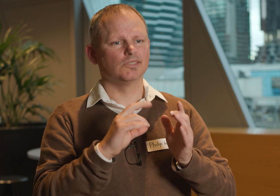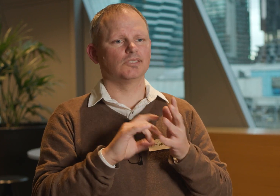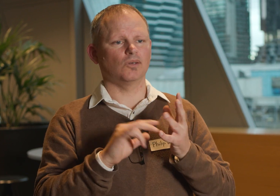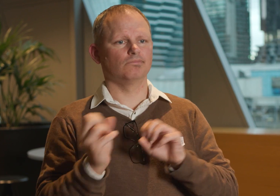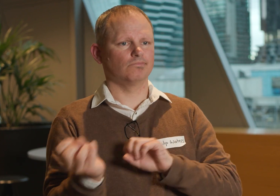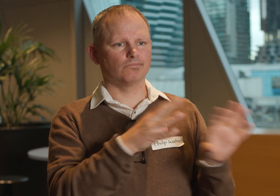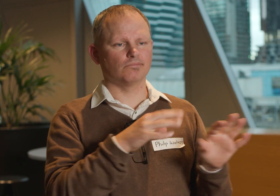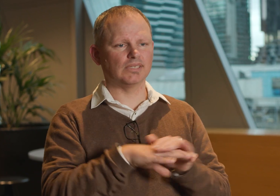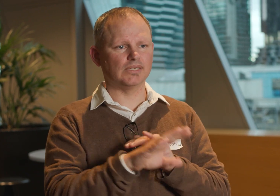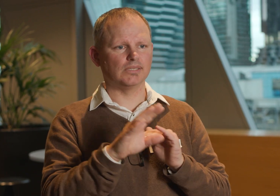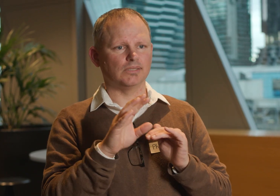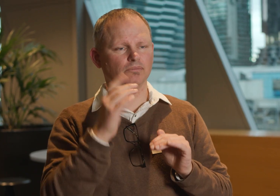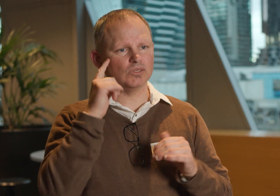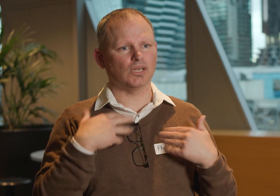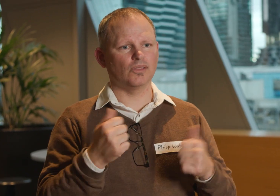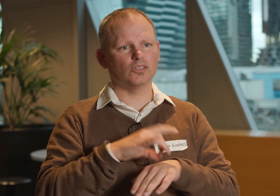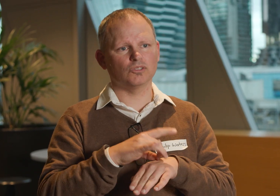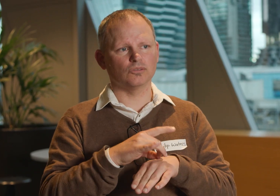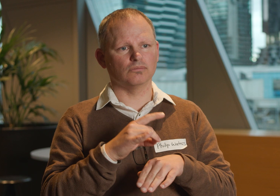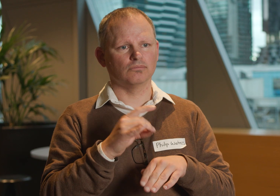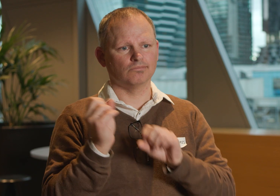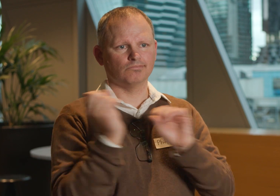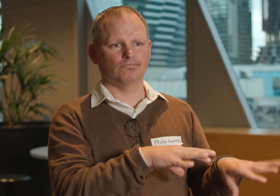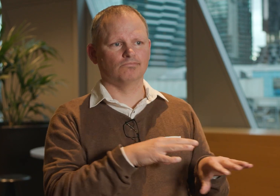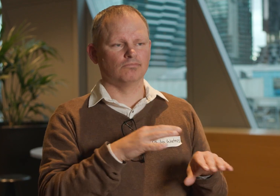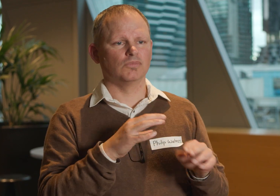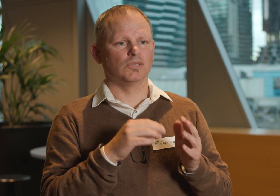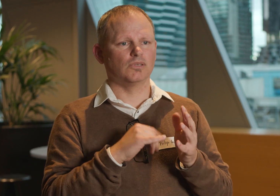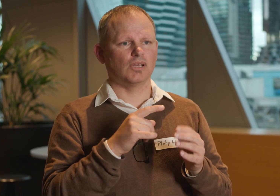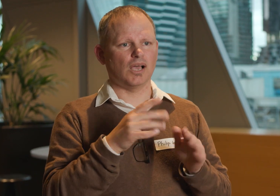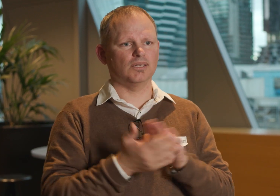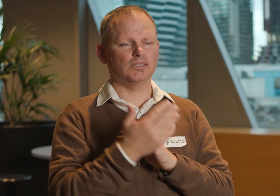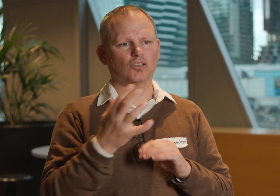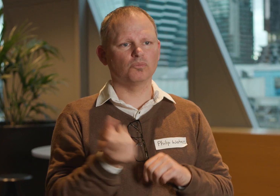but there was no way of communicating. So instead of going to hospital for injuries that had